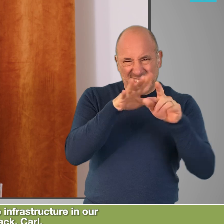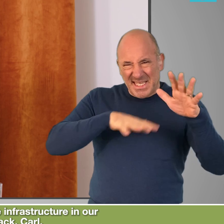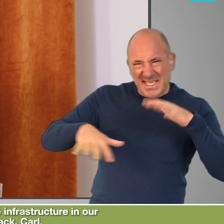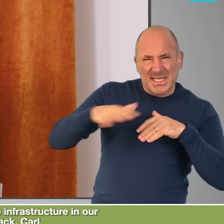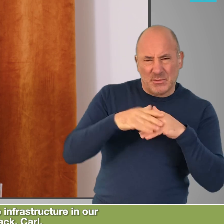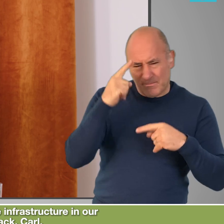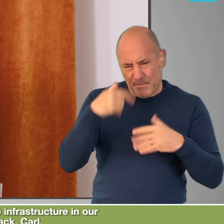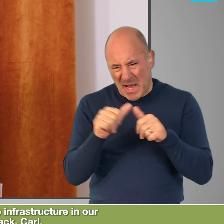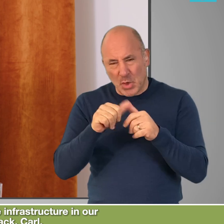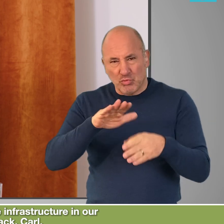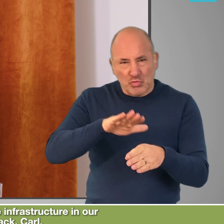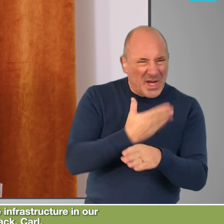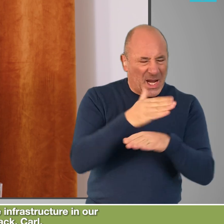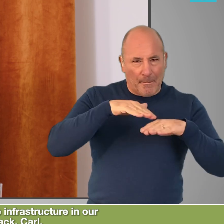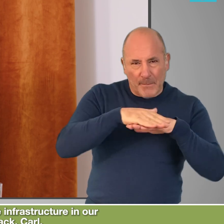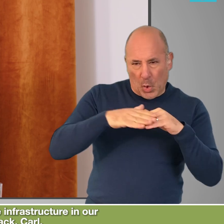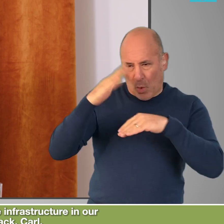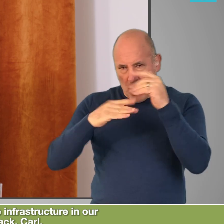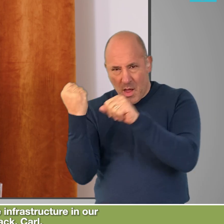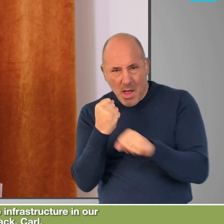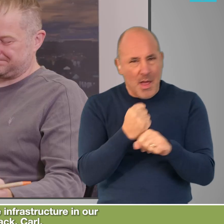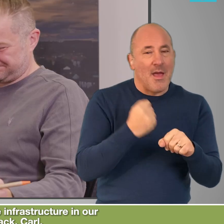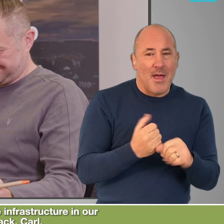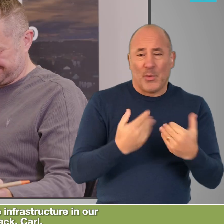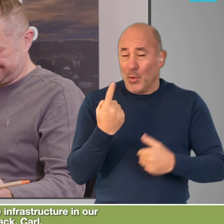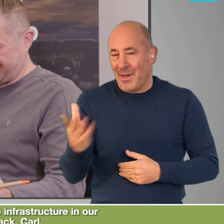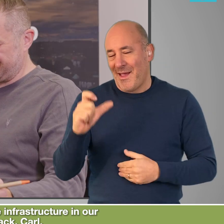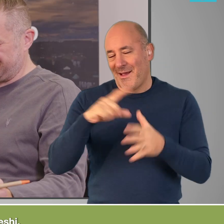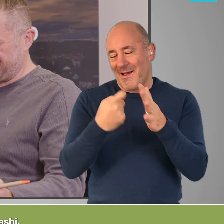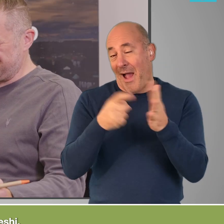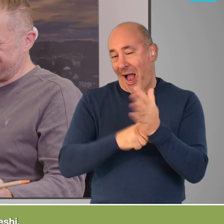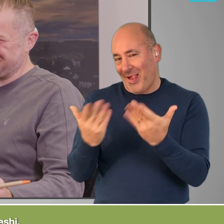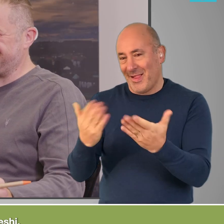the creation of green and blue infrastructure in our cities. Welcome back, Carl. Thank you Meshi.